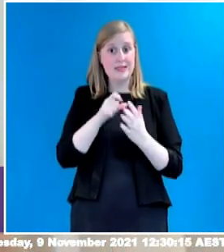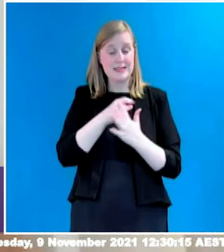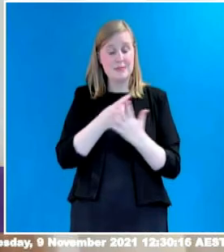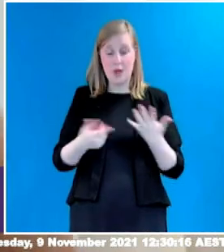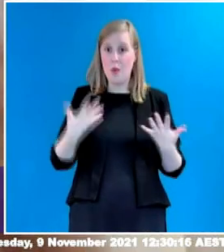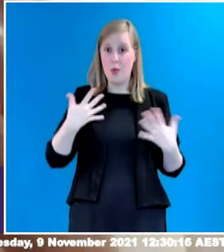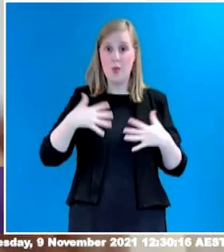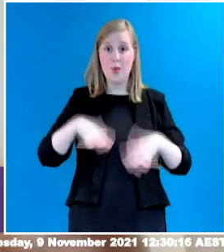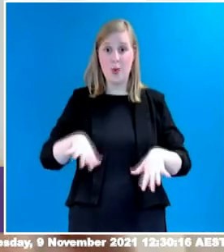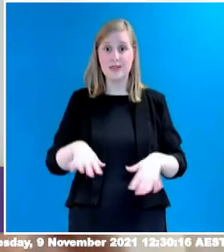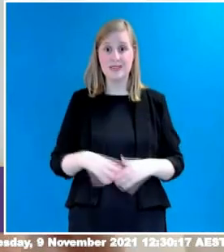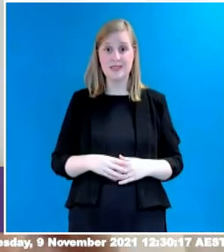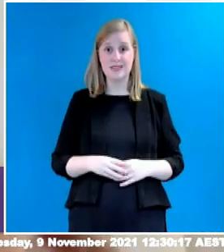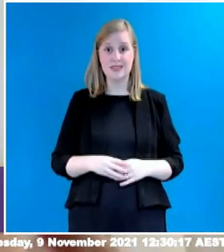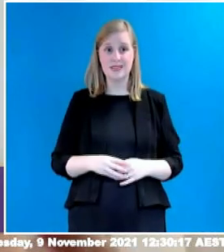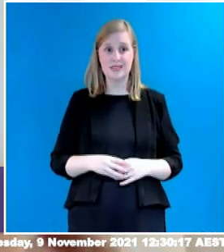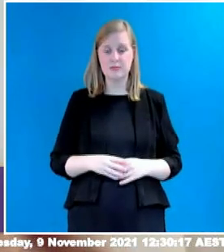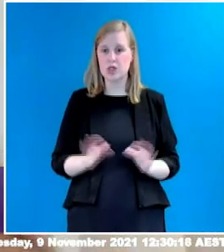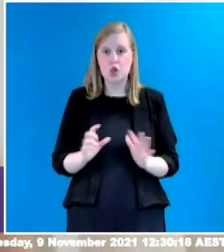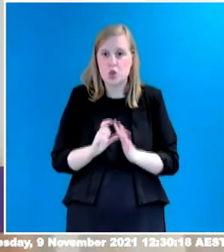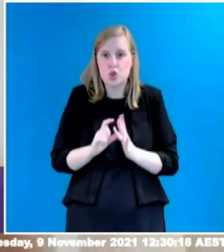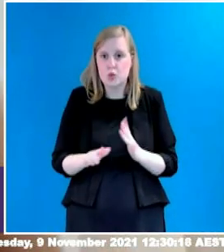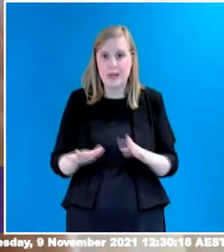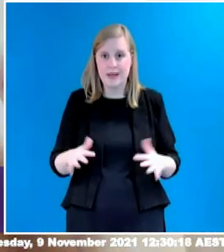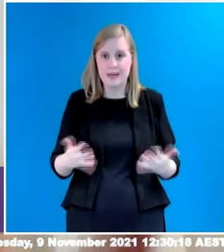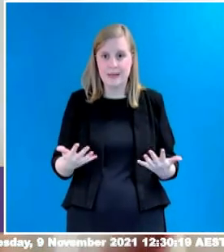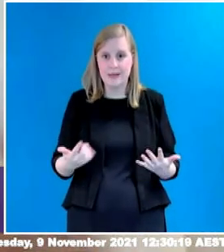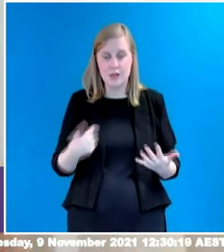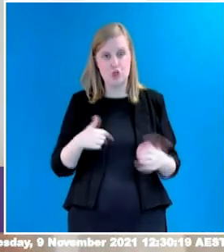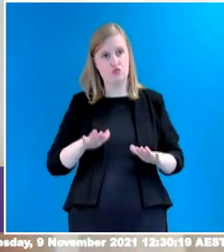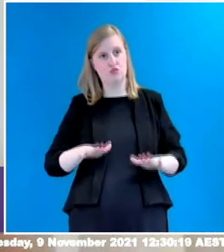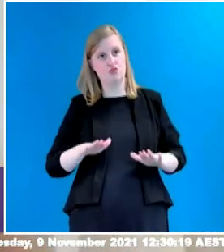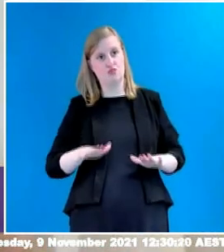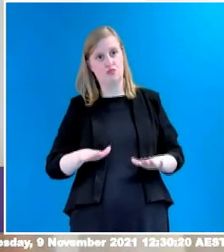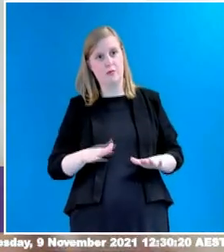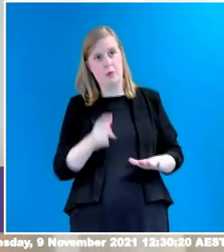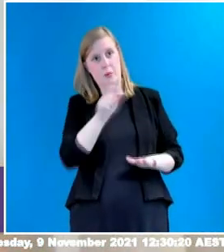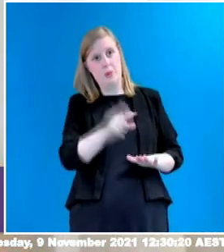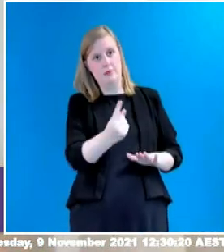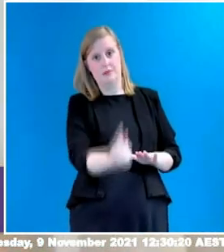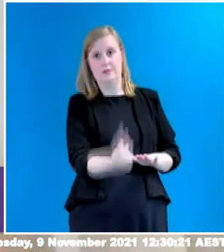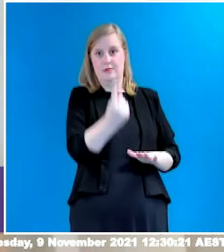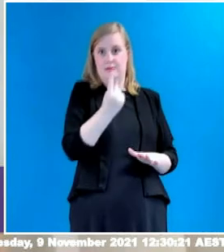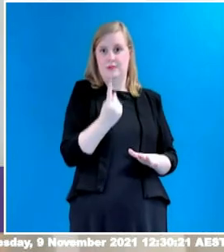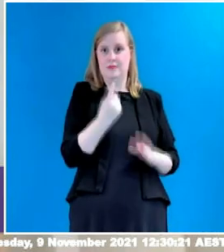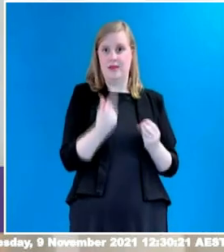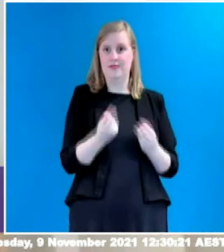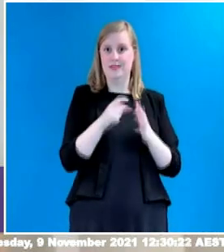they are just expecting it to show up. What is the barrier then? What is the barrier?